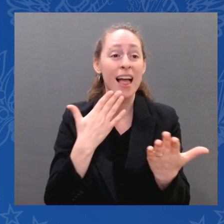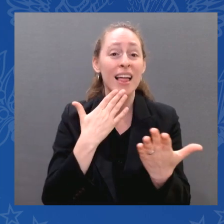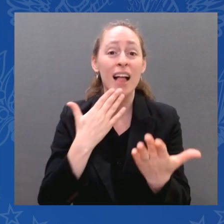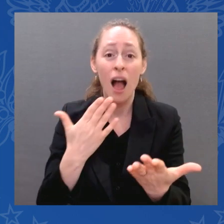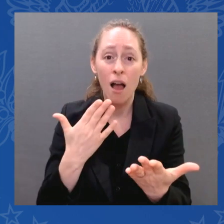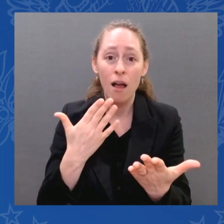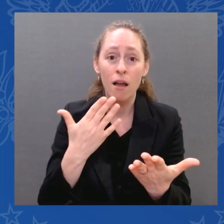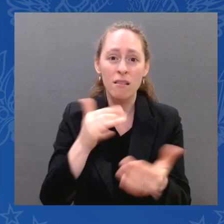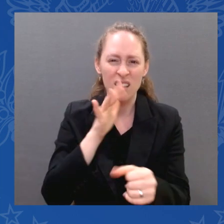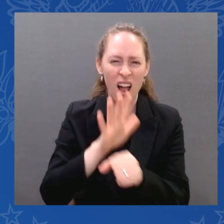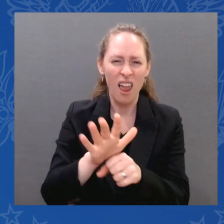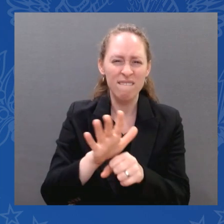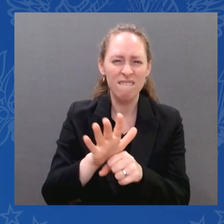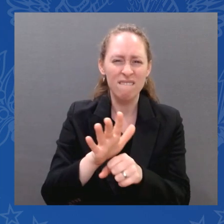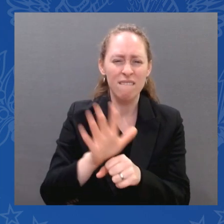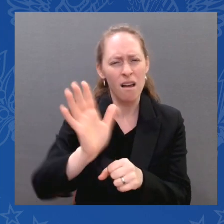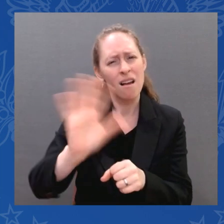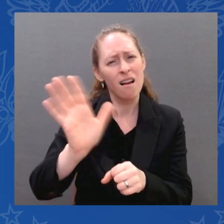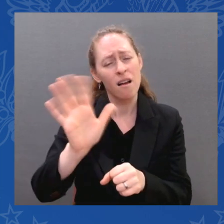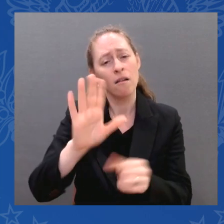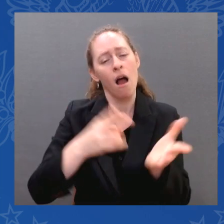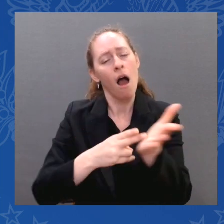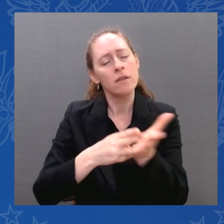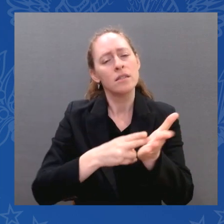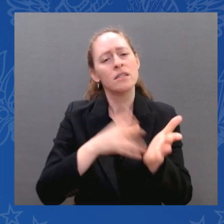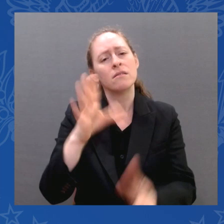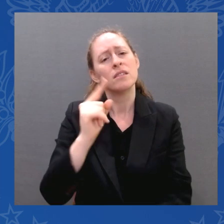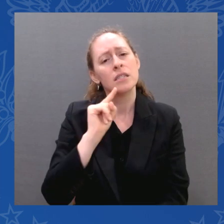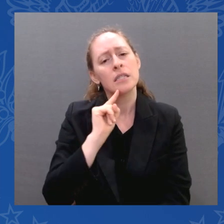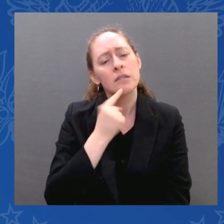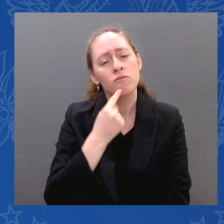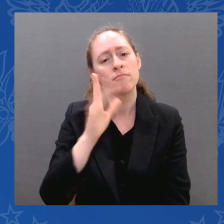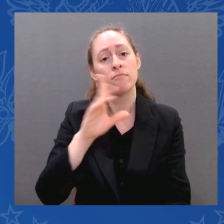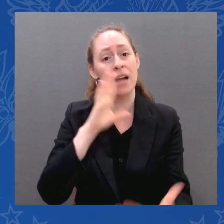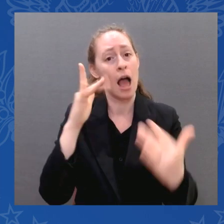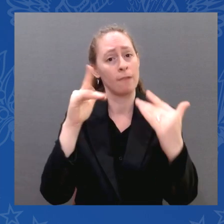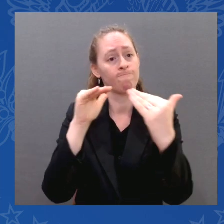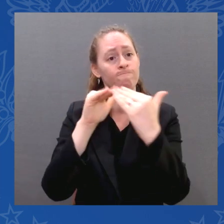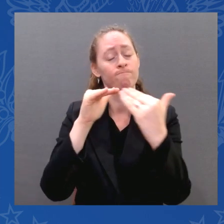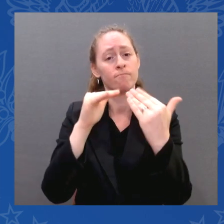We can never thank you enough. But remember: On this ride today, you're not alone.